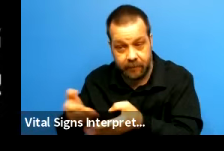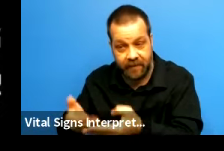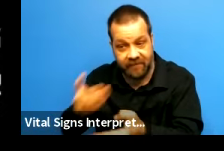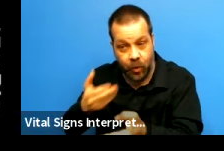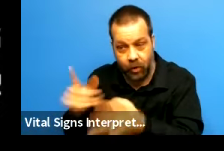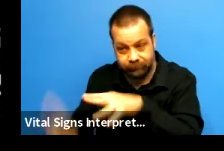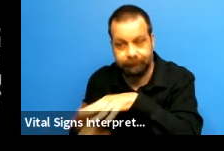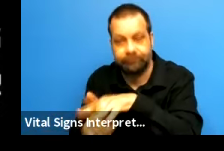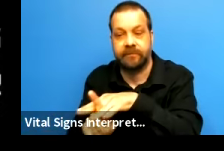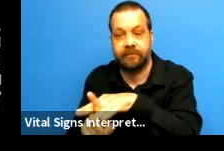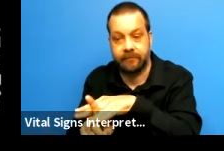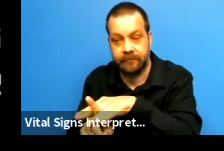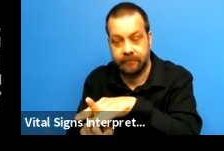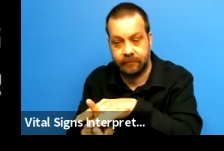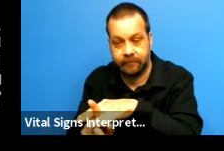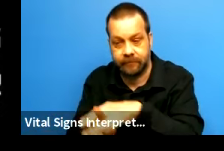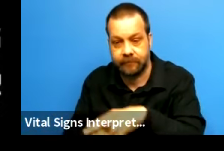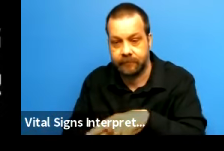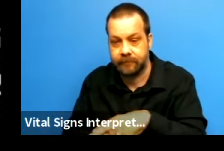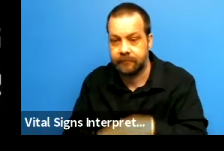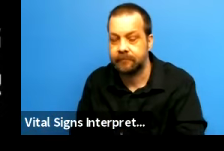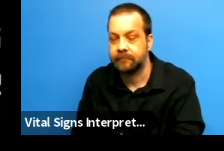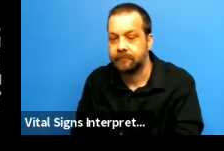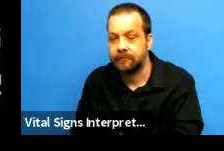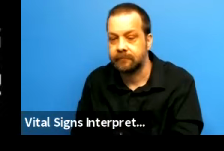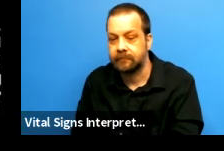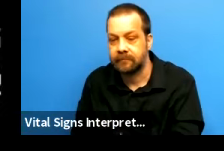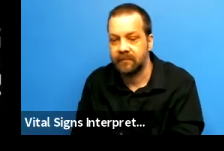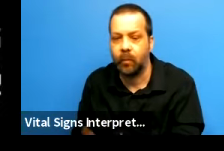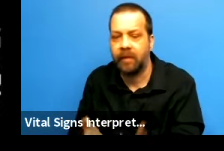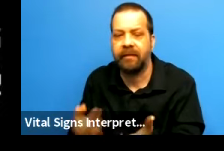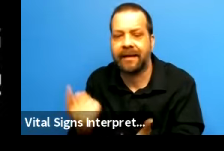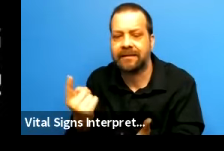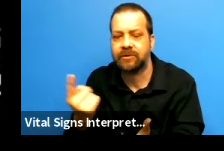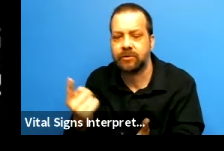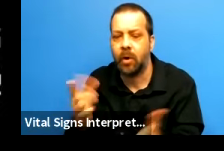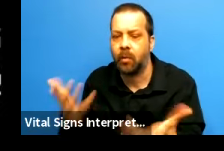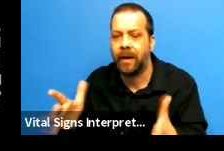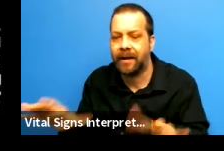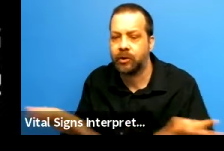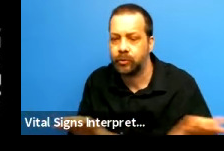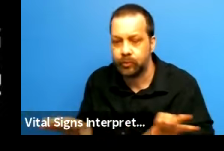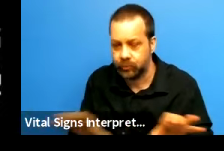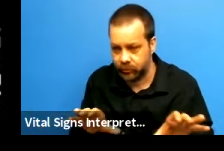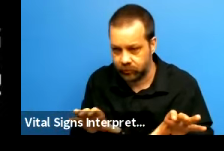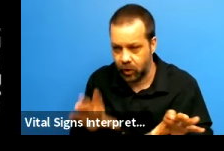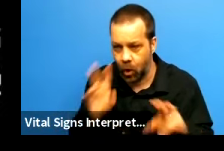What are things you can do? What are things you're already doing? Look at that issue